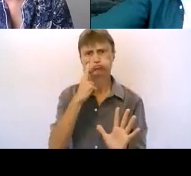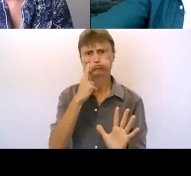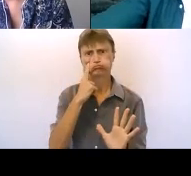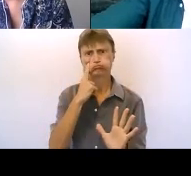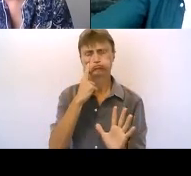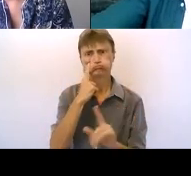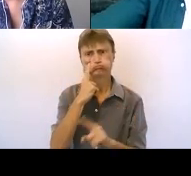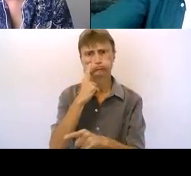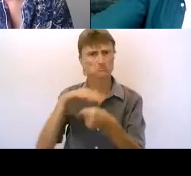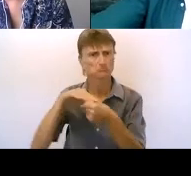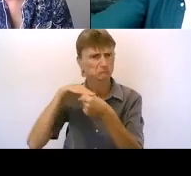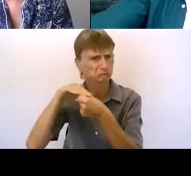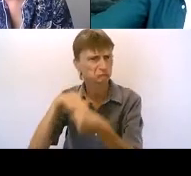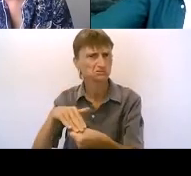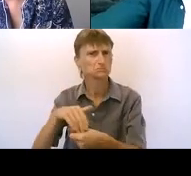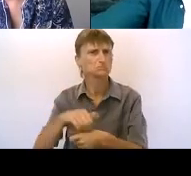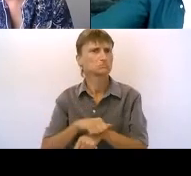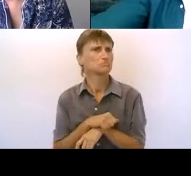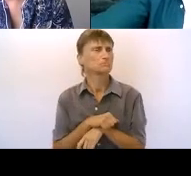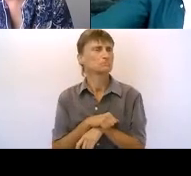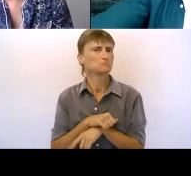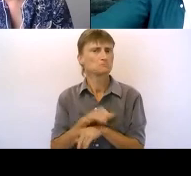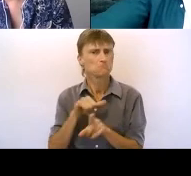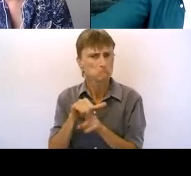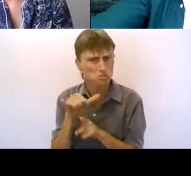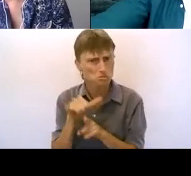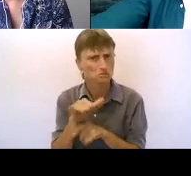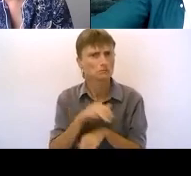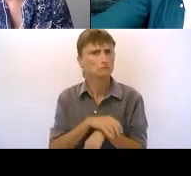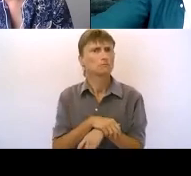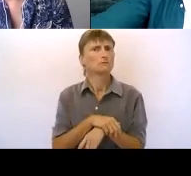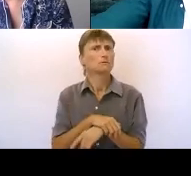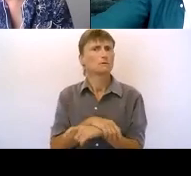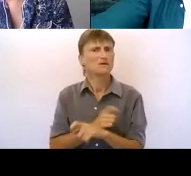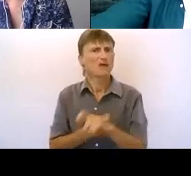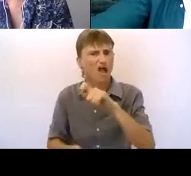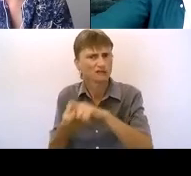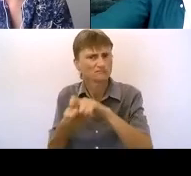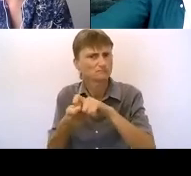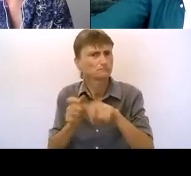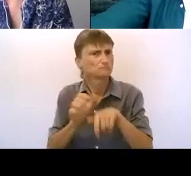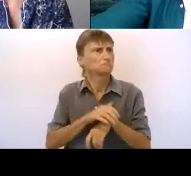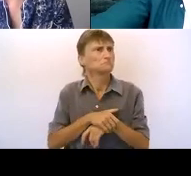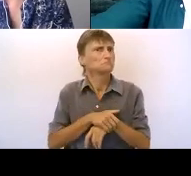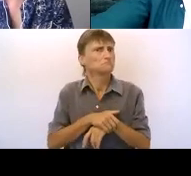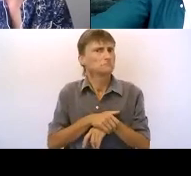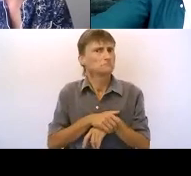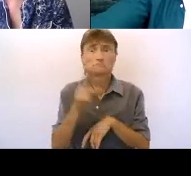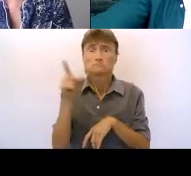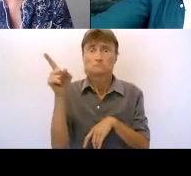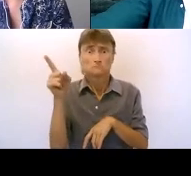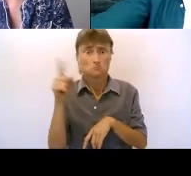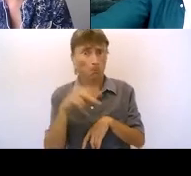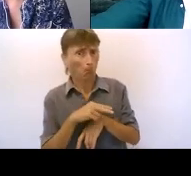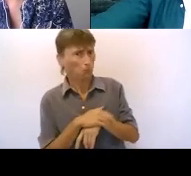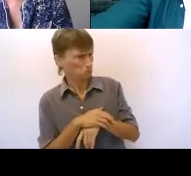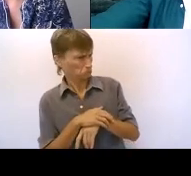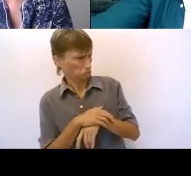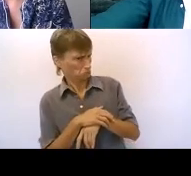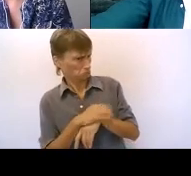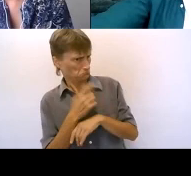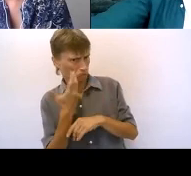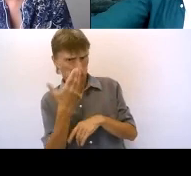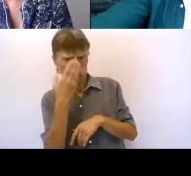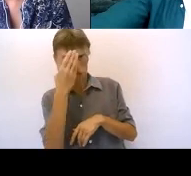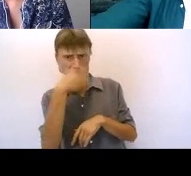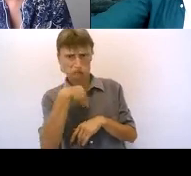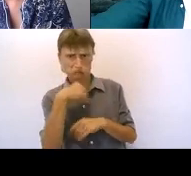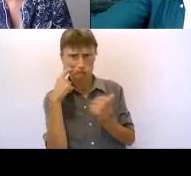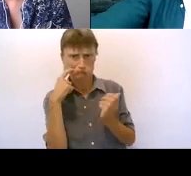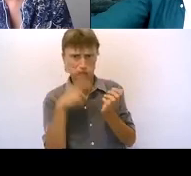and how they don't see them at all. And, and so it is something that I'm learning of everyone's,